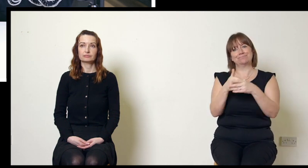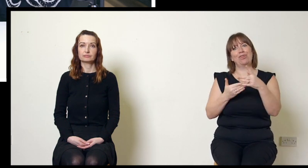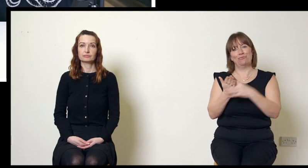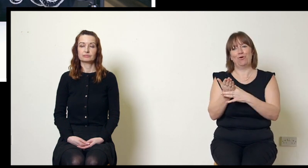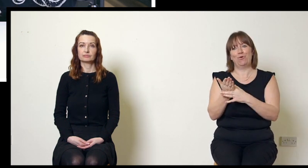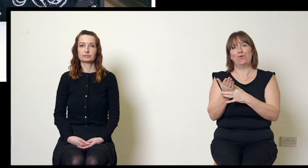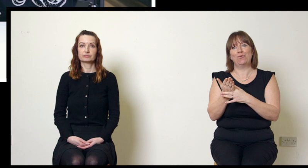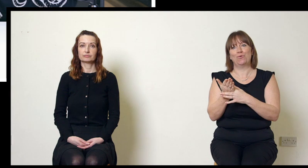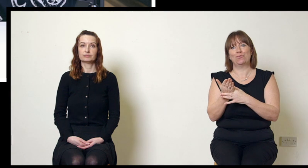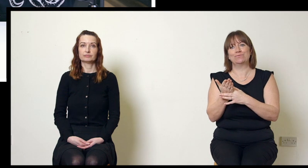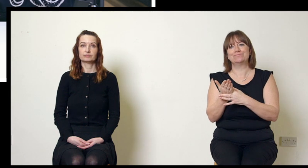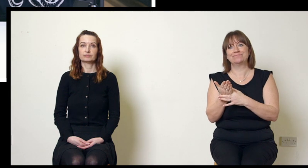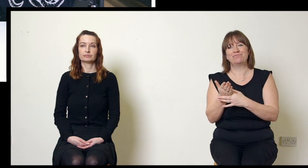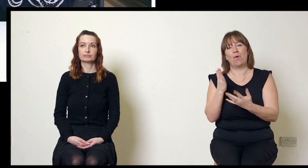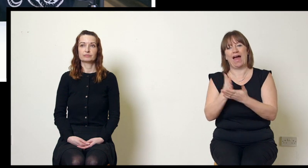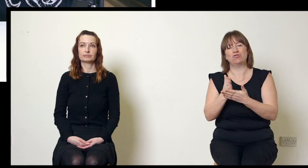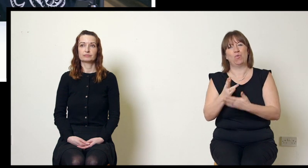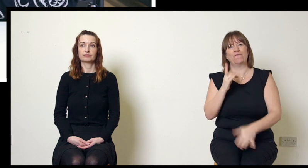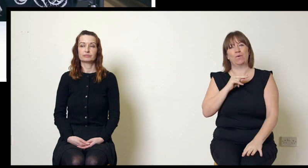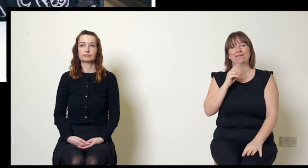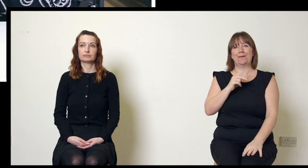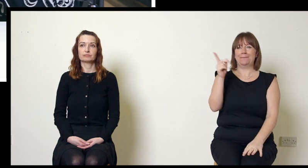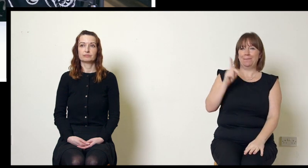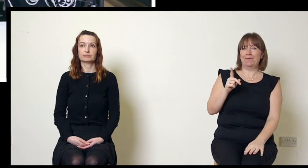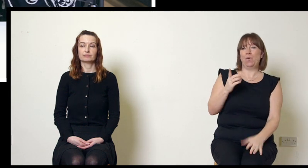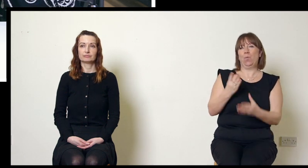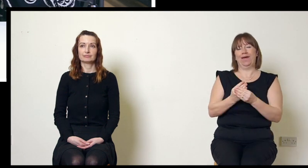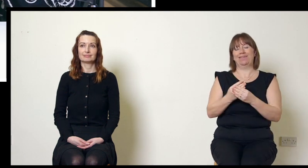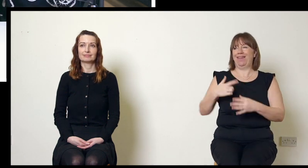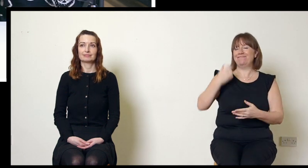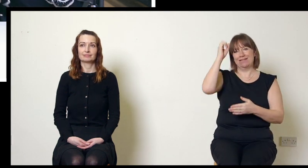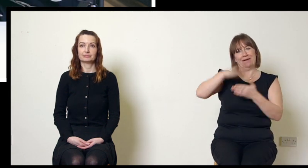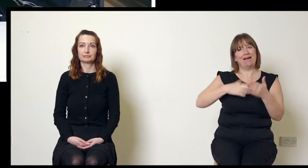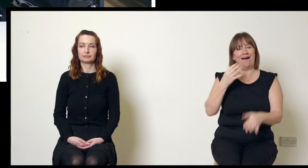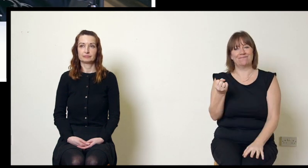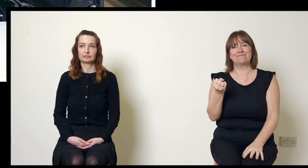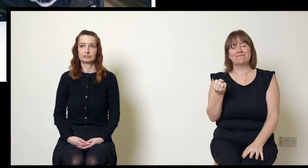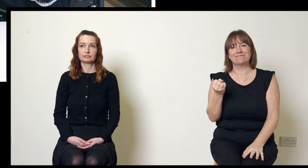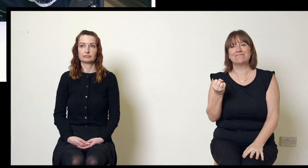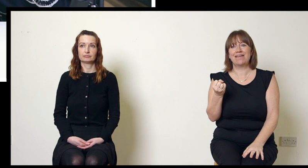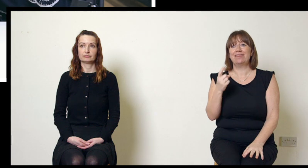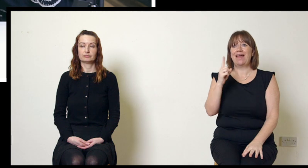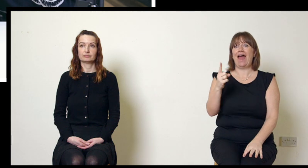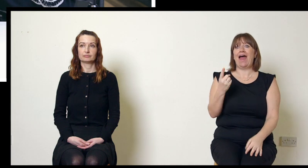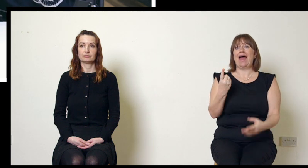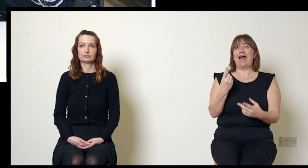I guess through those actual voices of the people with lived experience. So, then there was the participant zines that were made.